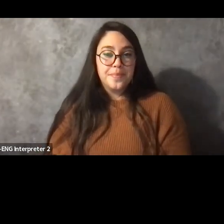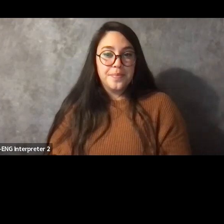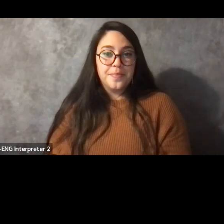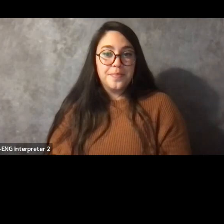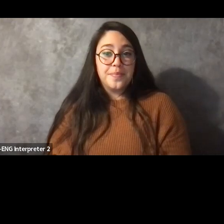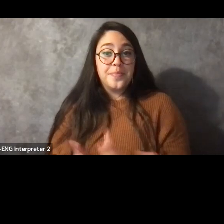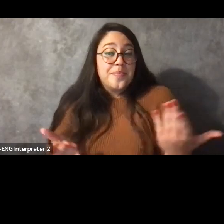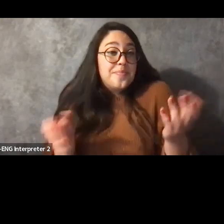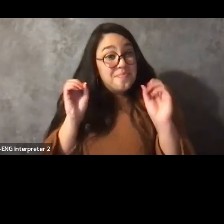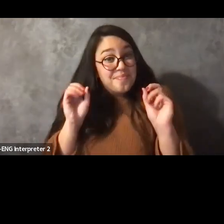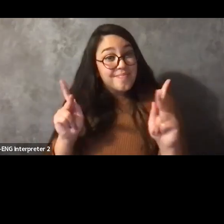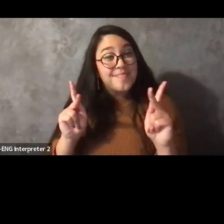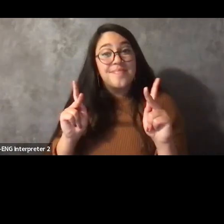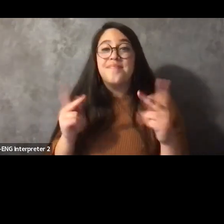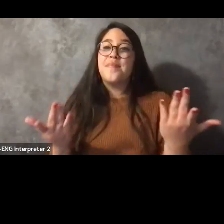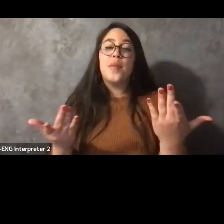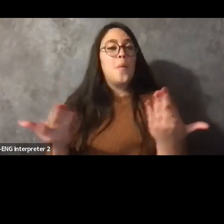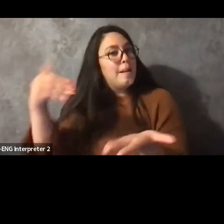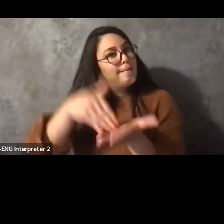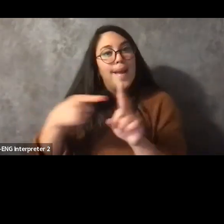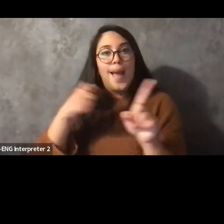But with that being said, on behalf of the Longmore Institute,